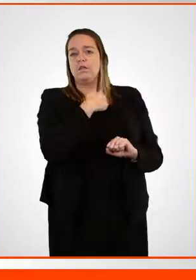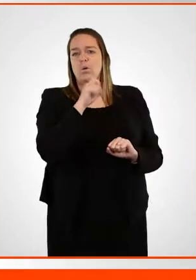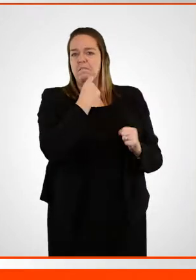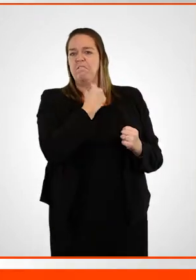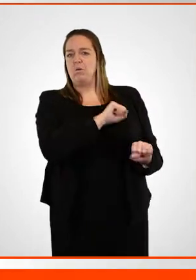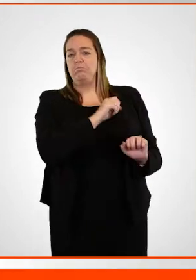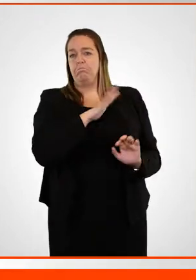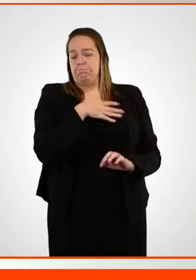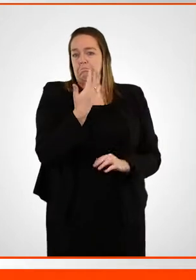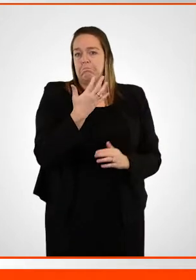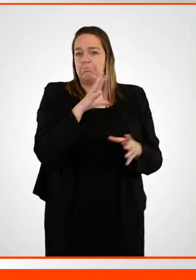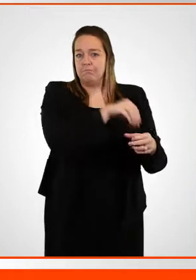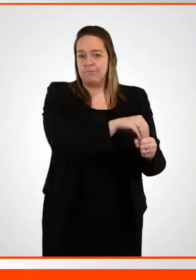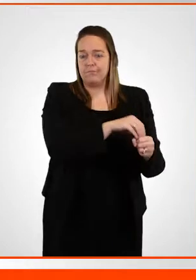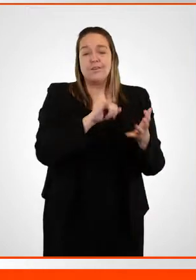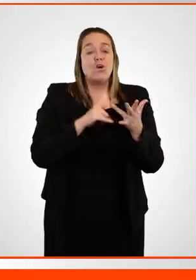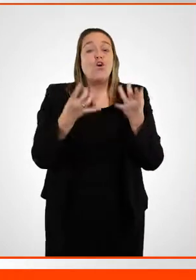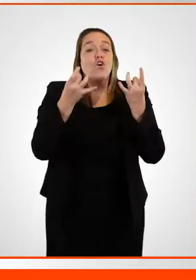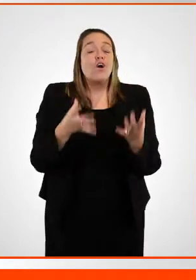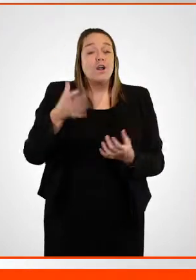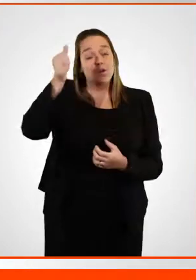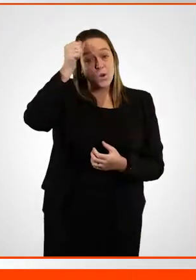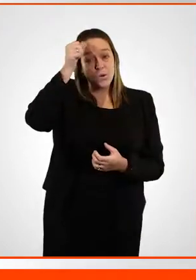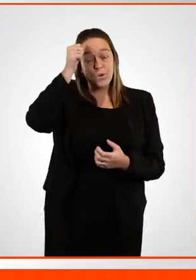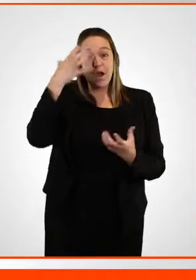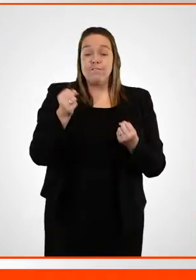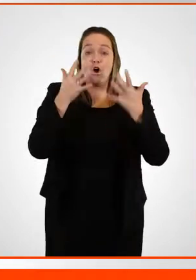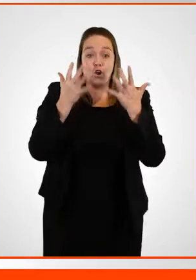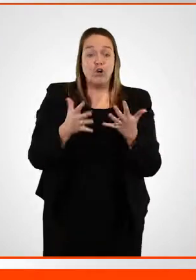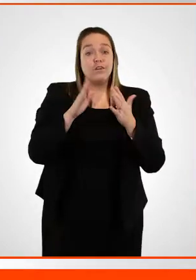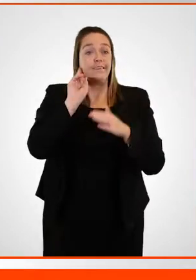And so what we know quite clearly is that lots of deaf kids